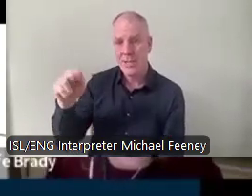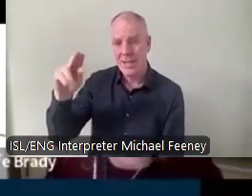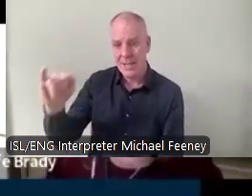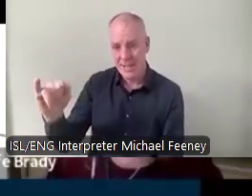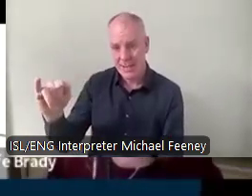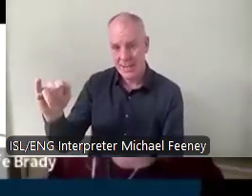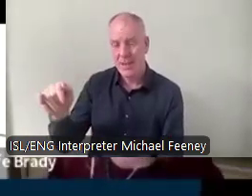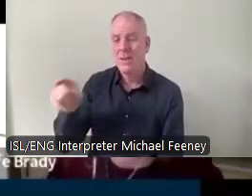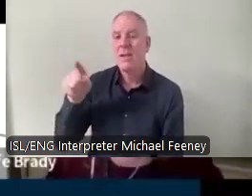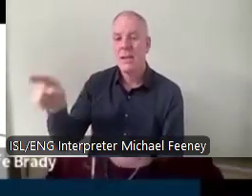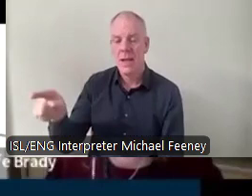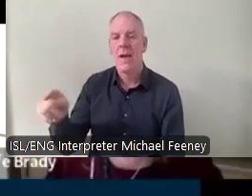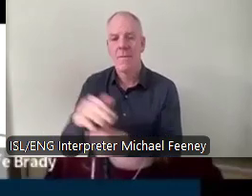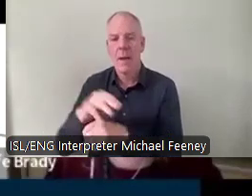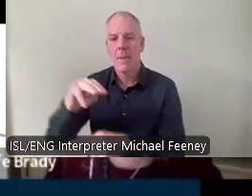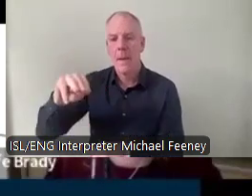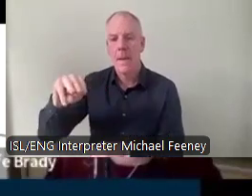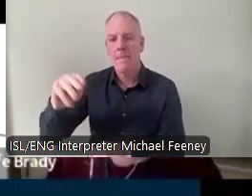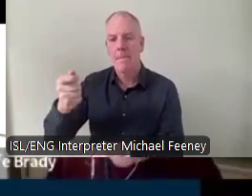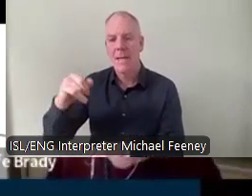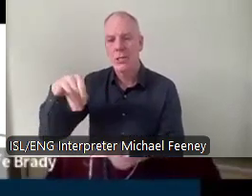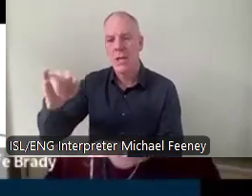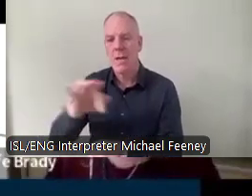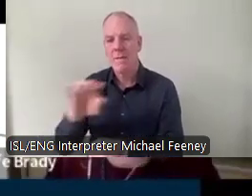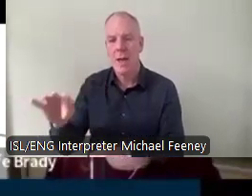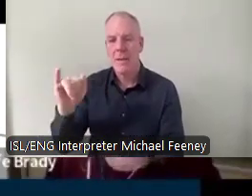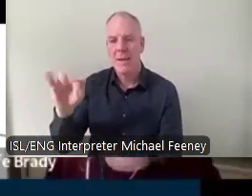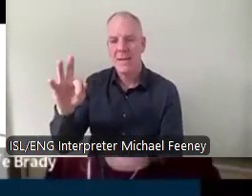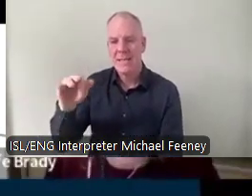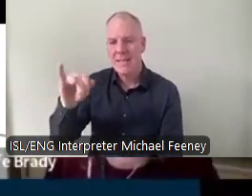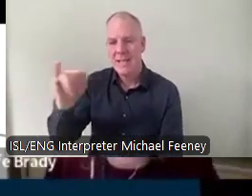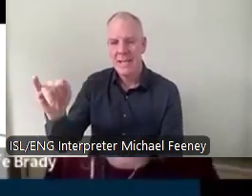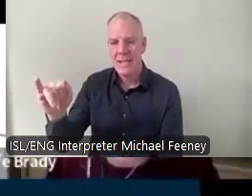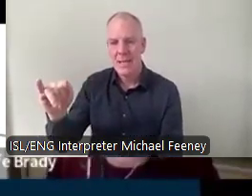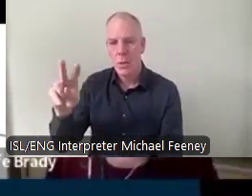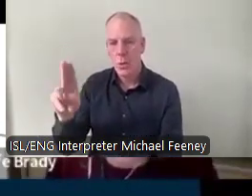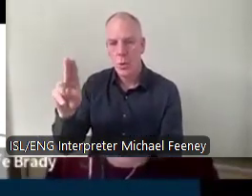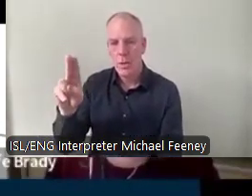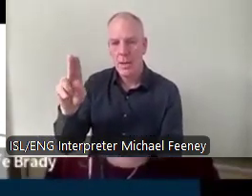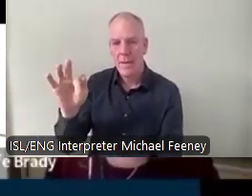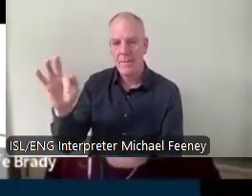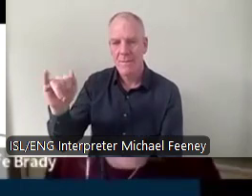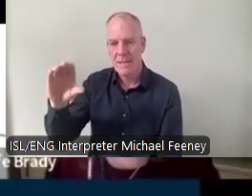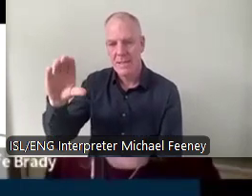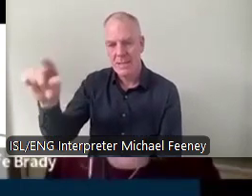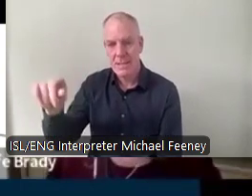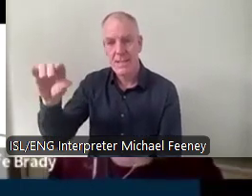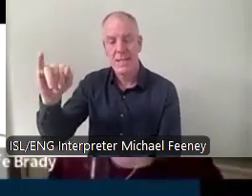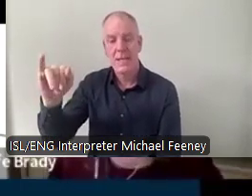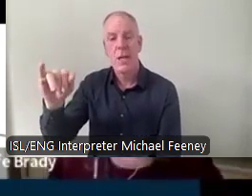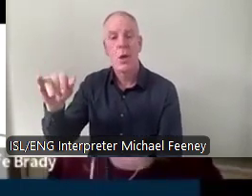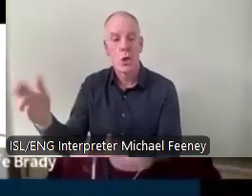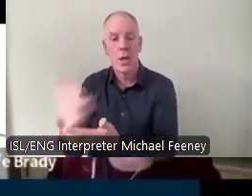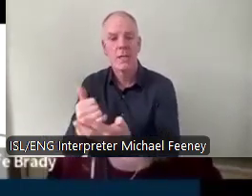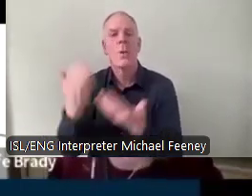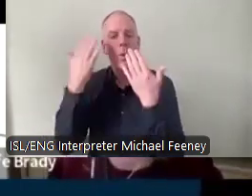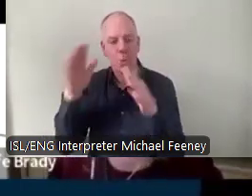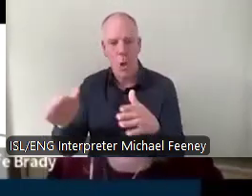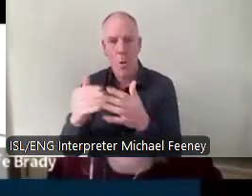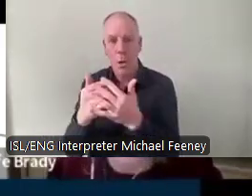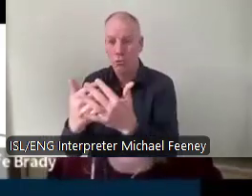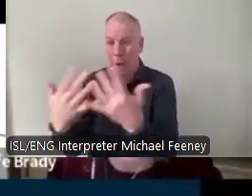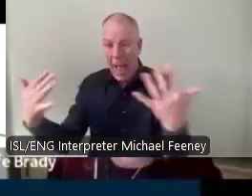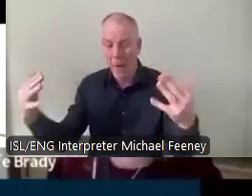Adoration of the Magi from the Uffizi collection, the artist illustrates a crowd of people in a landscape with expressions and poses that are sort of reminiscent of